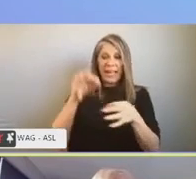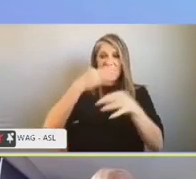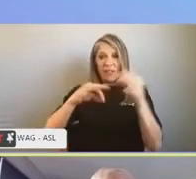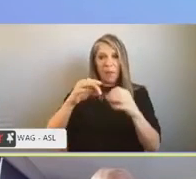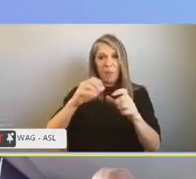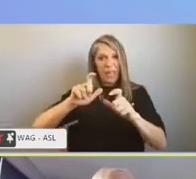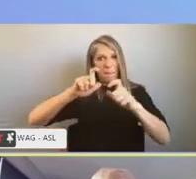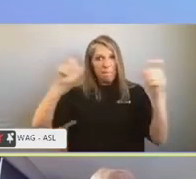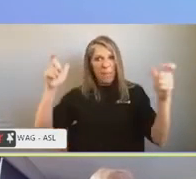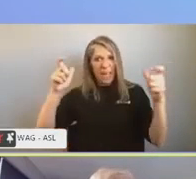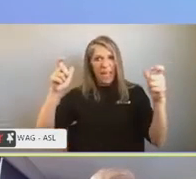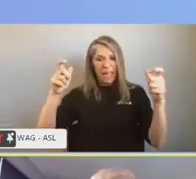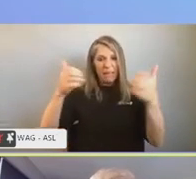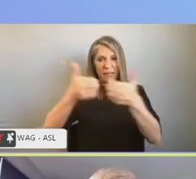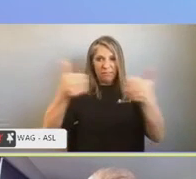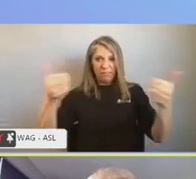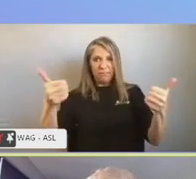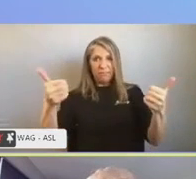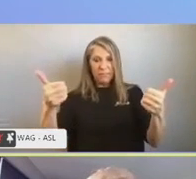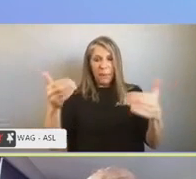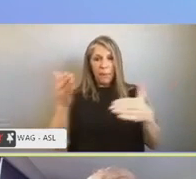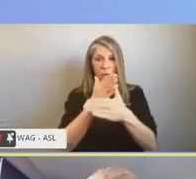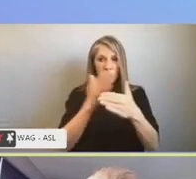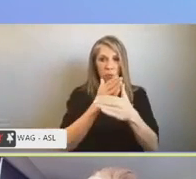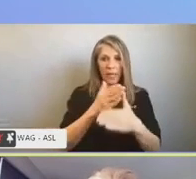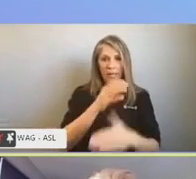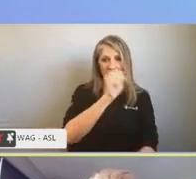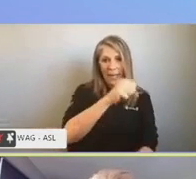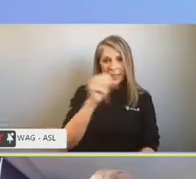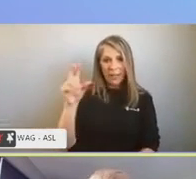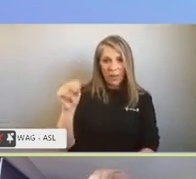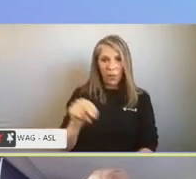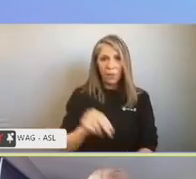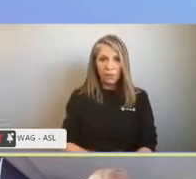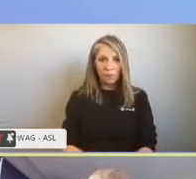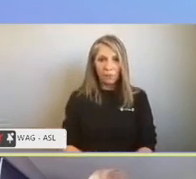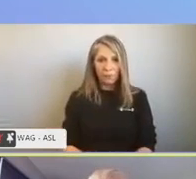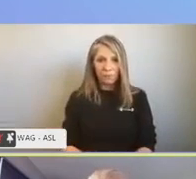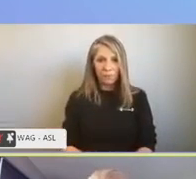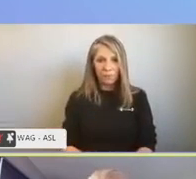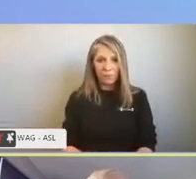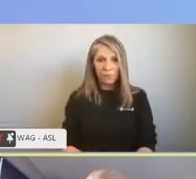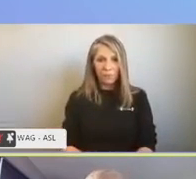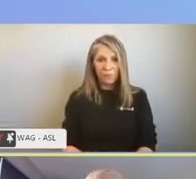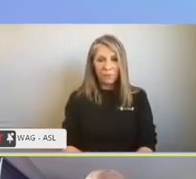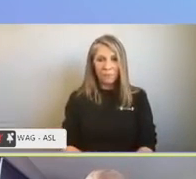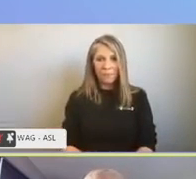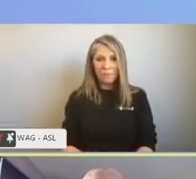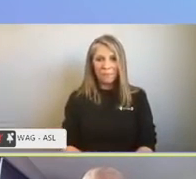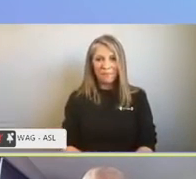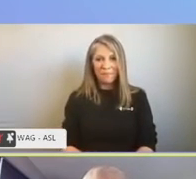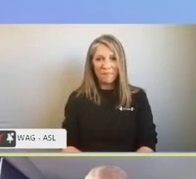closer to the numbers that everybody reports of having some kind of difficulty voting rather than it being such a huge gap between voting,